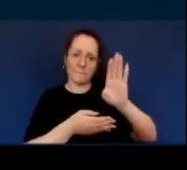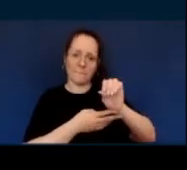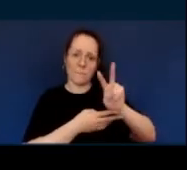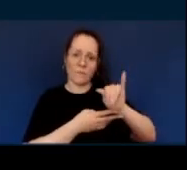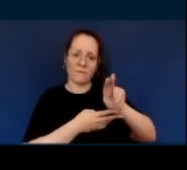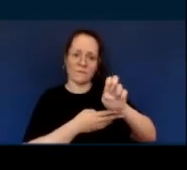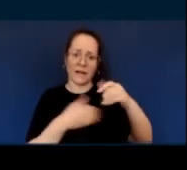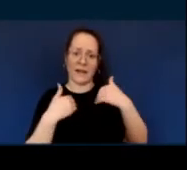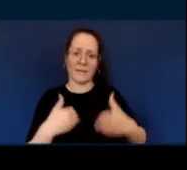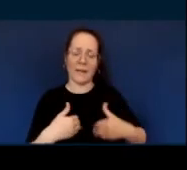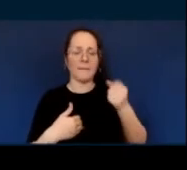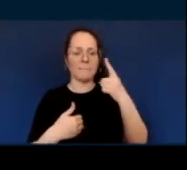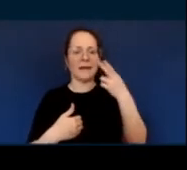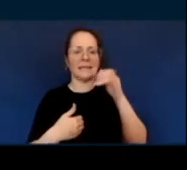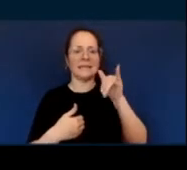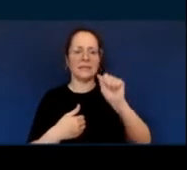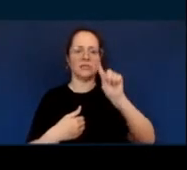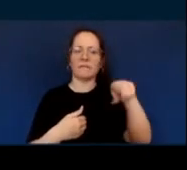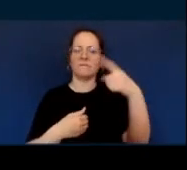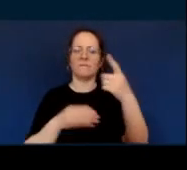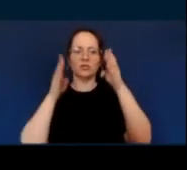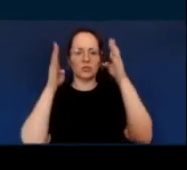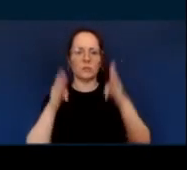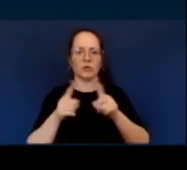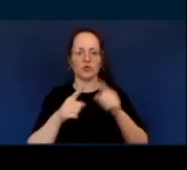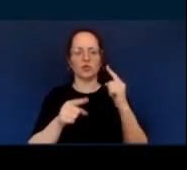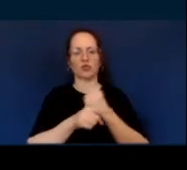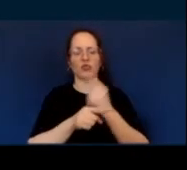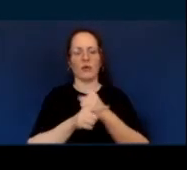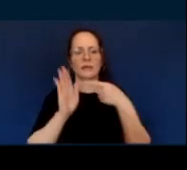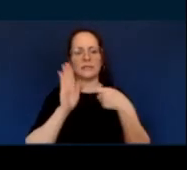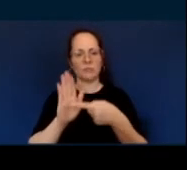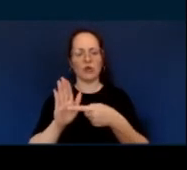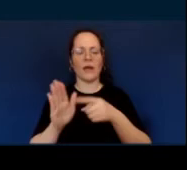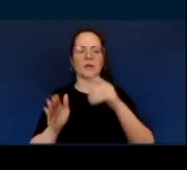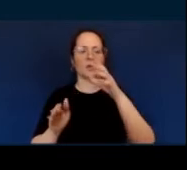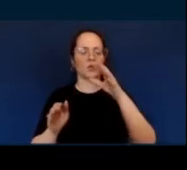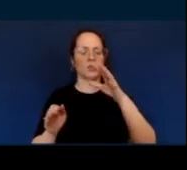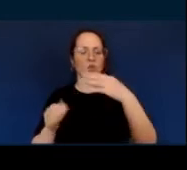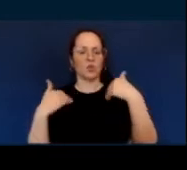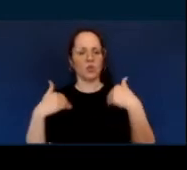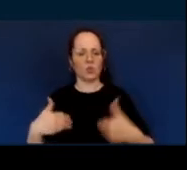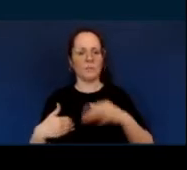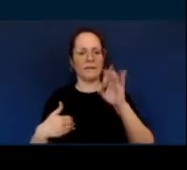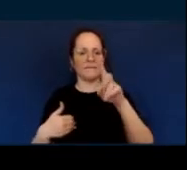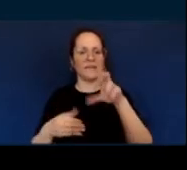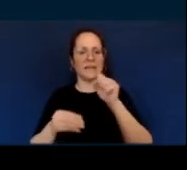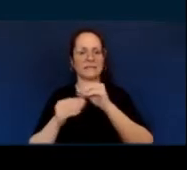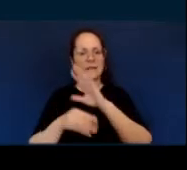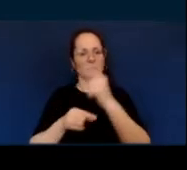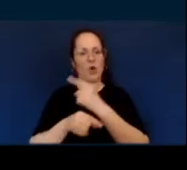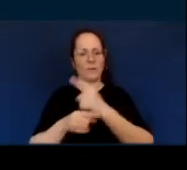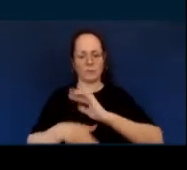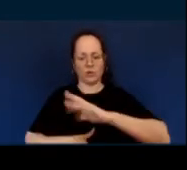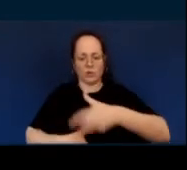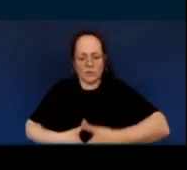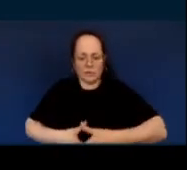FIRST PERSON TO DEPICT THE HUMAN FETUS IN THE PROPER POSITION IN THE WOMB AND BY DRAWING THE WOMB